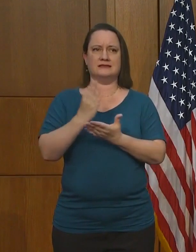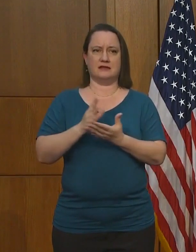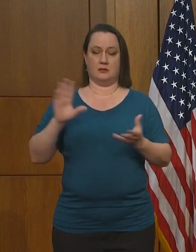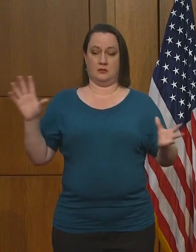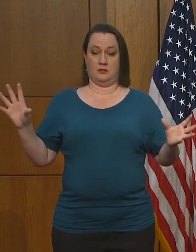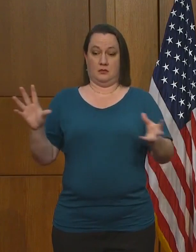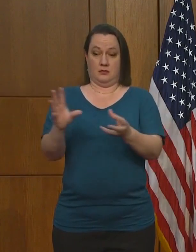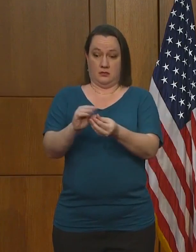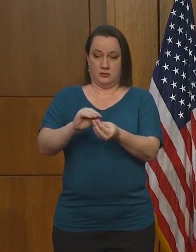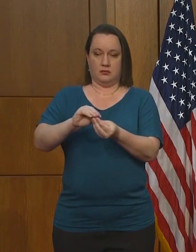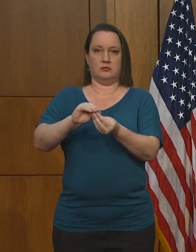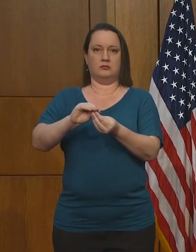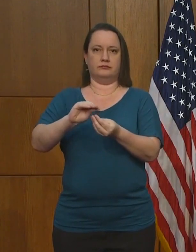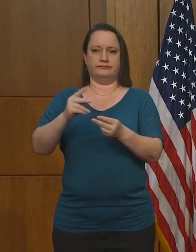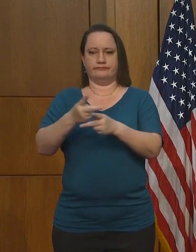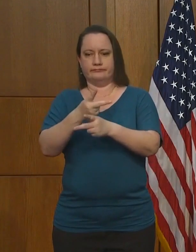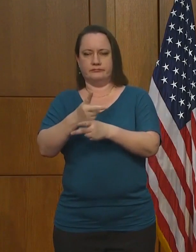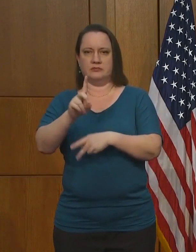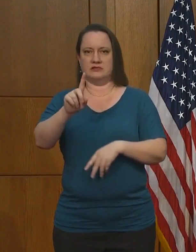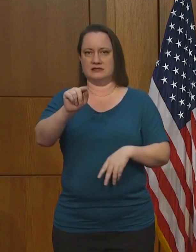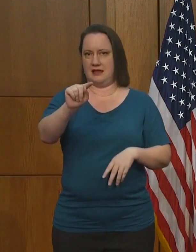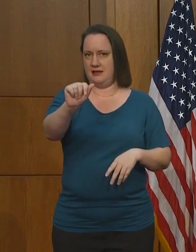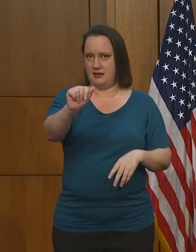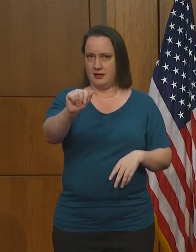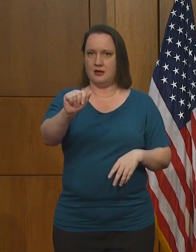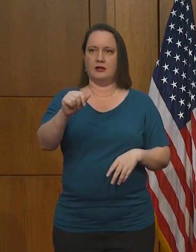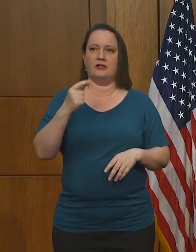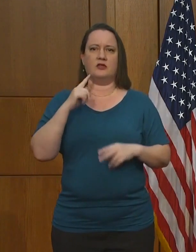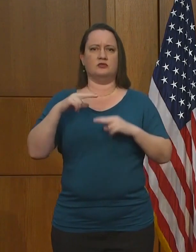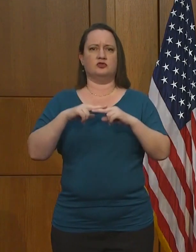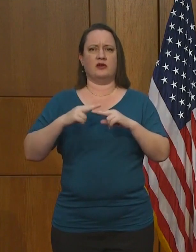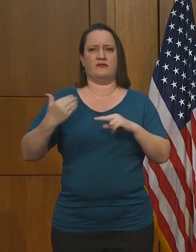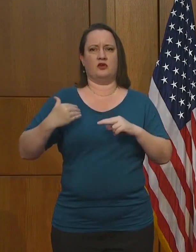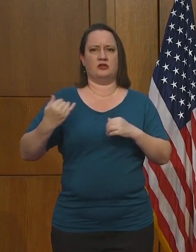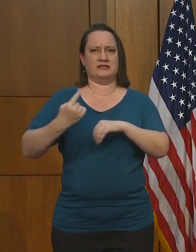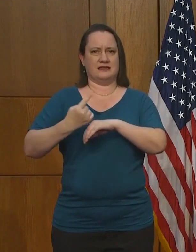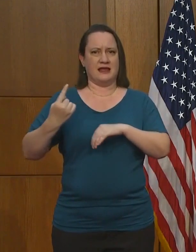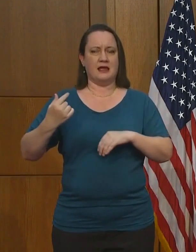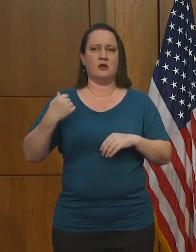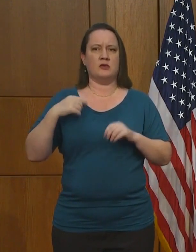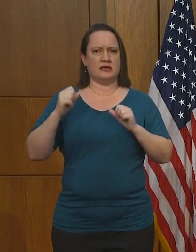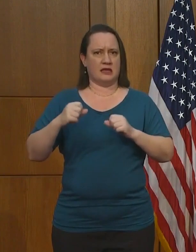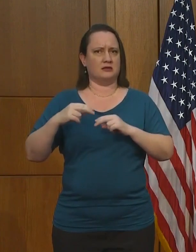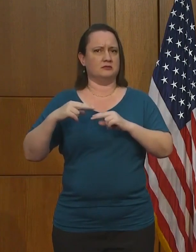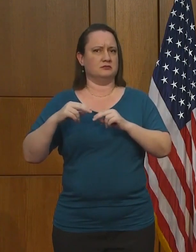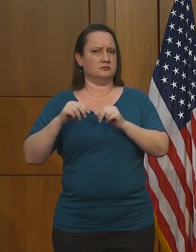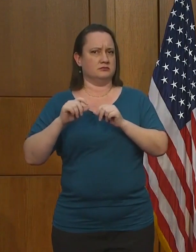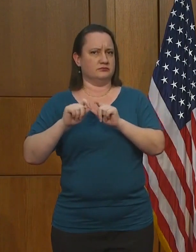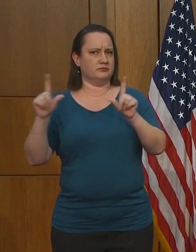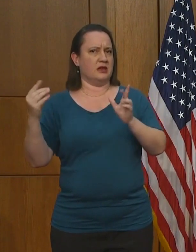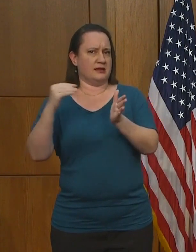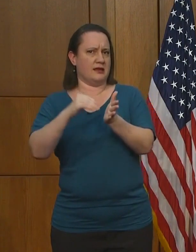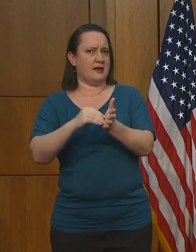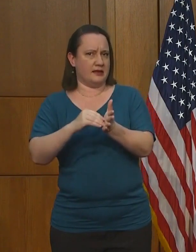AGGREGATE DATA AND EARLIER TODAY ACTUALLY AROUND OUR POINT PREVALENCE SURVEYS THERE WAS OF